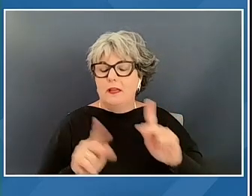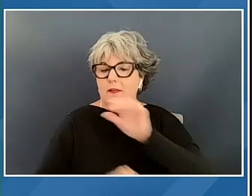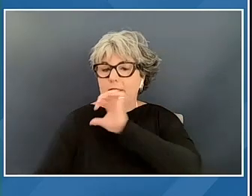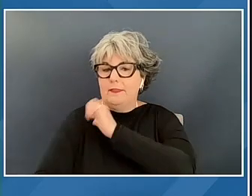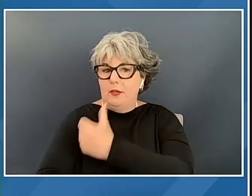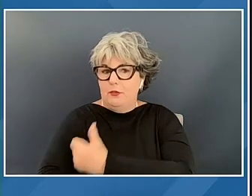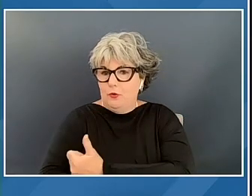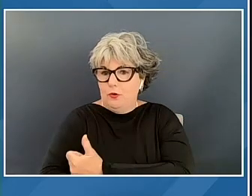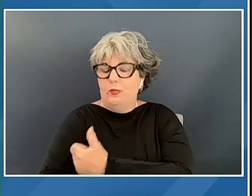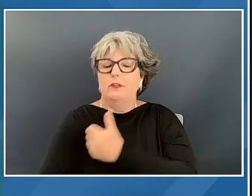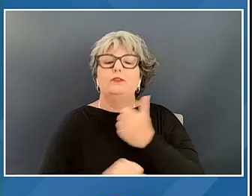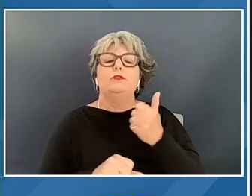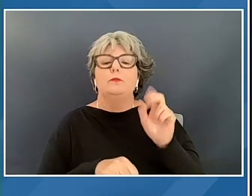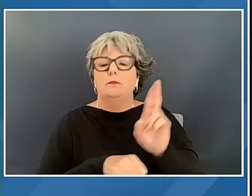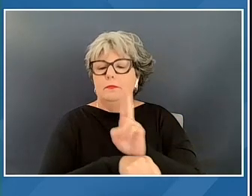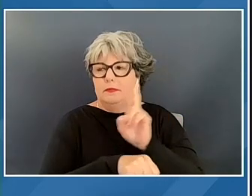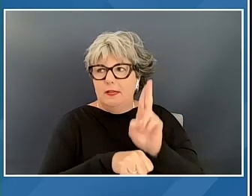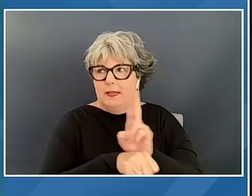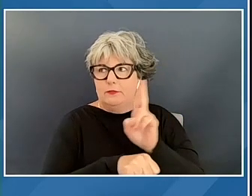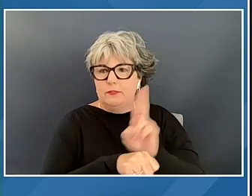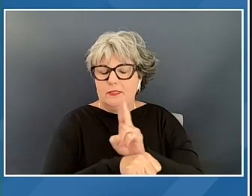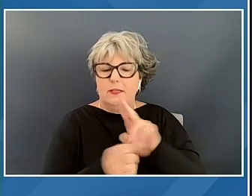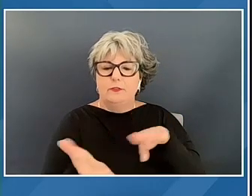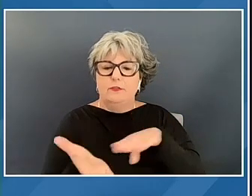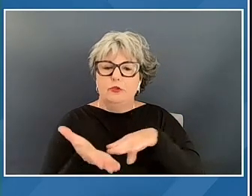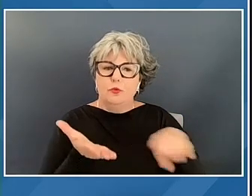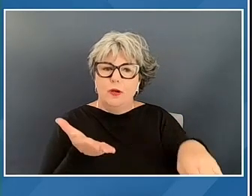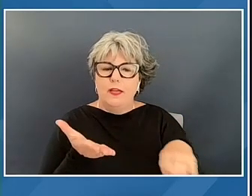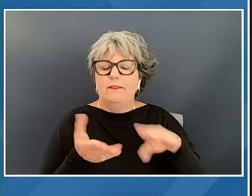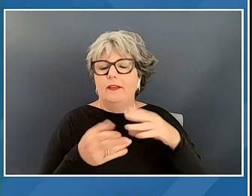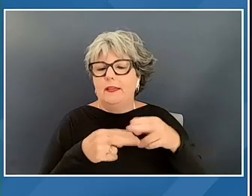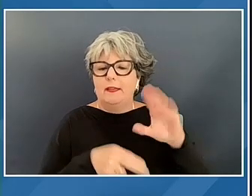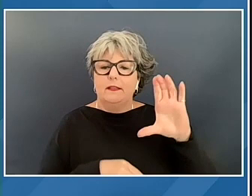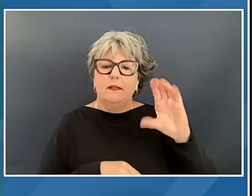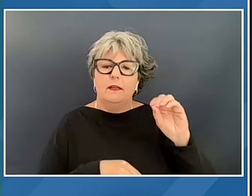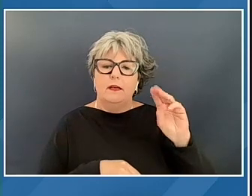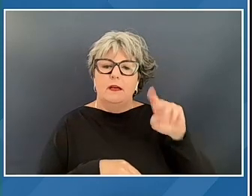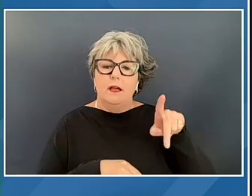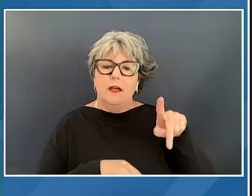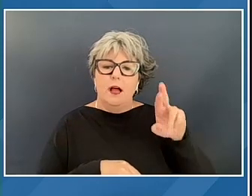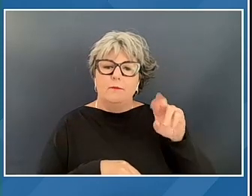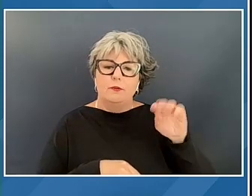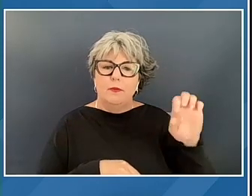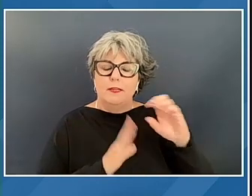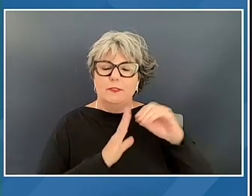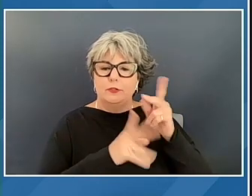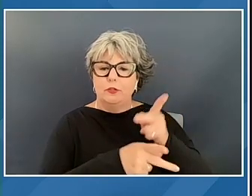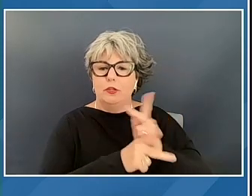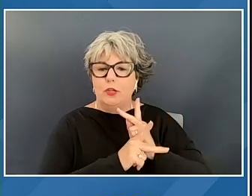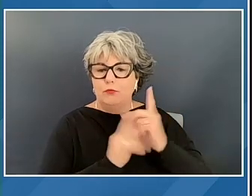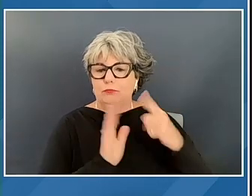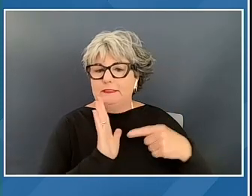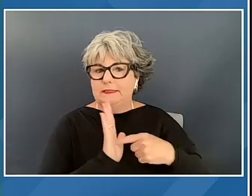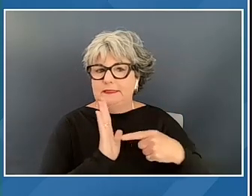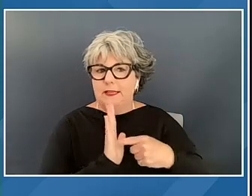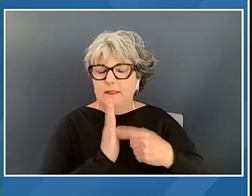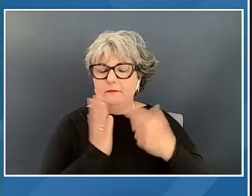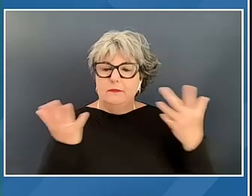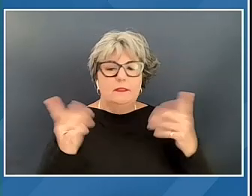exercised, to waive and compromise student loan borrowers' debt. So it is totally separate, different